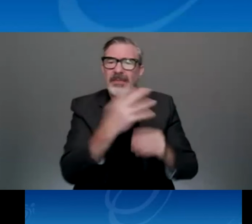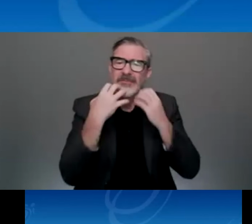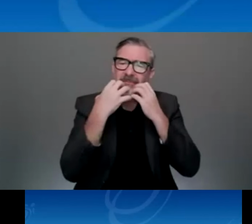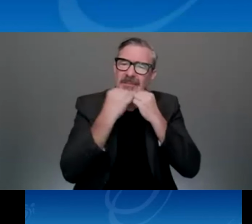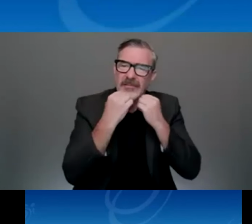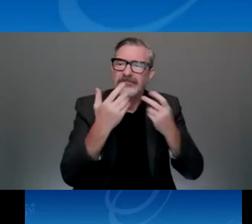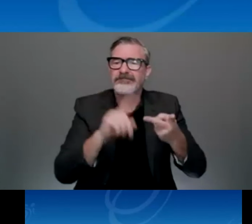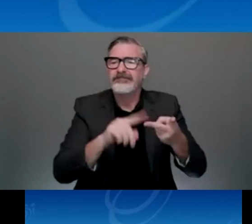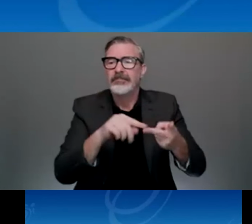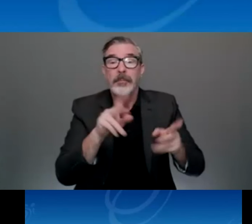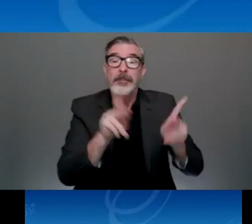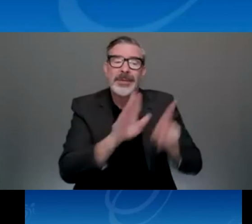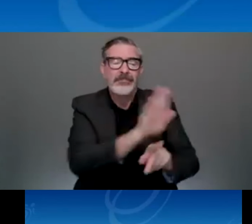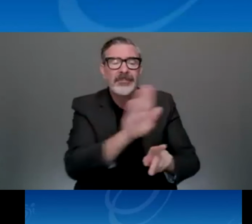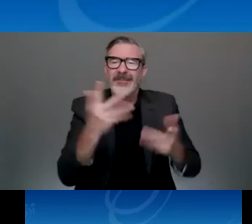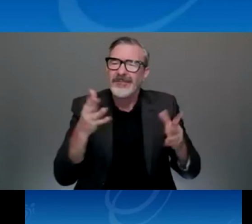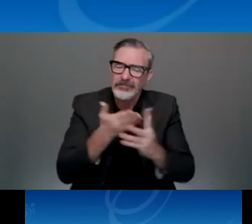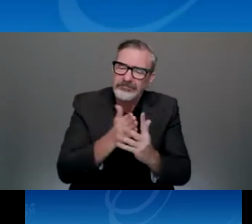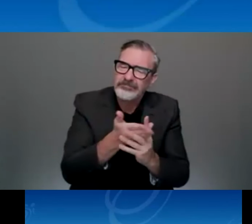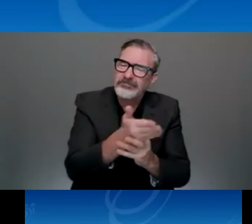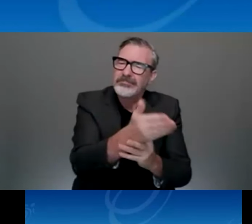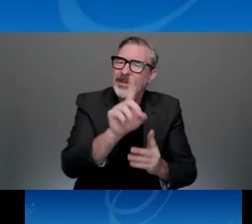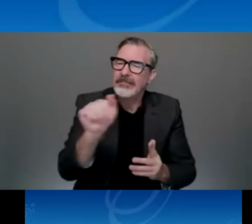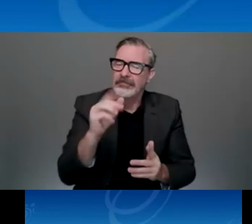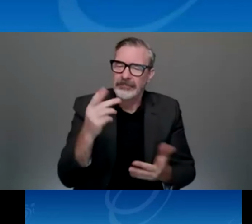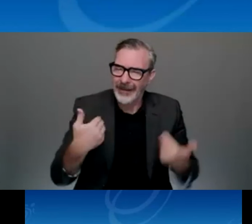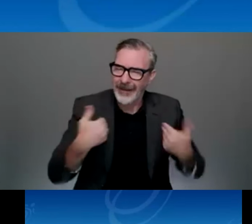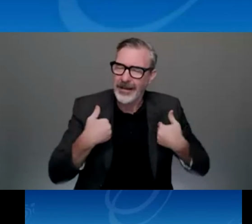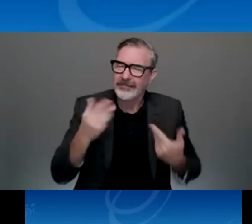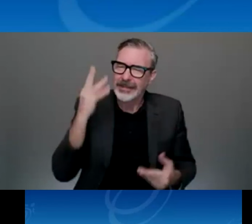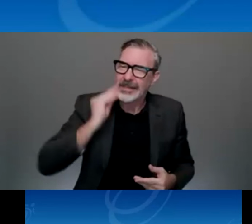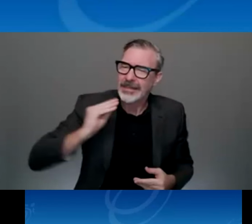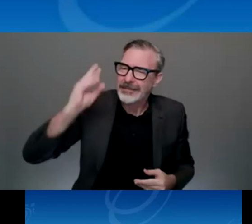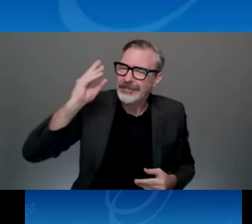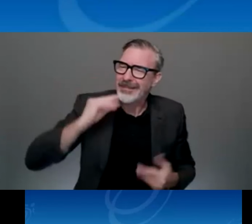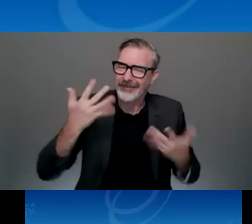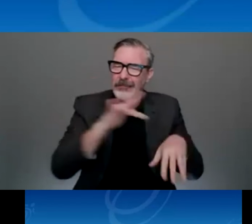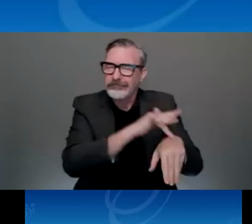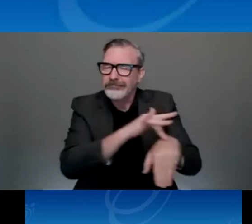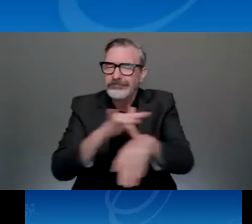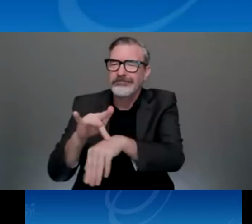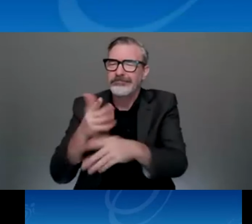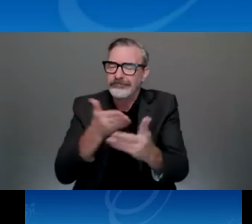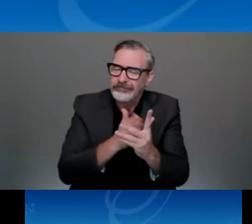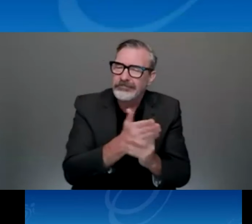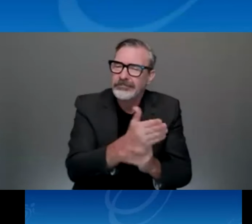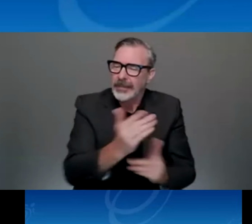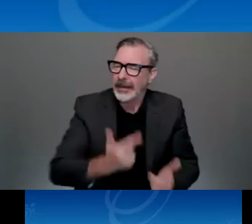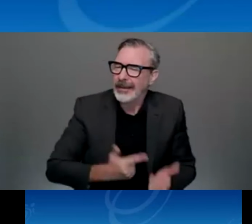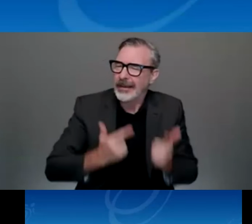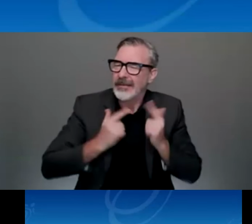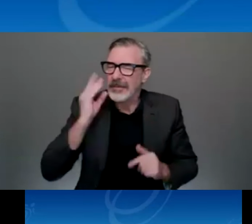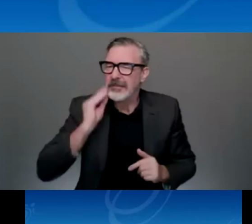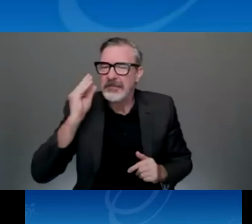lived experience of people with disabilities at every level within organizations, and how doing so drives innovation,